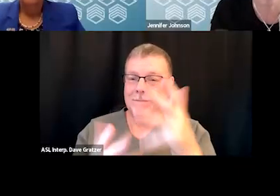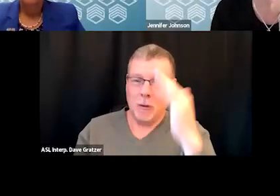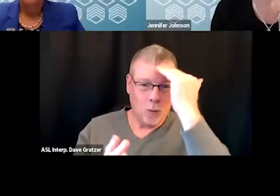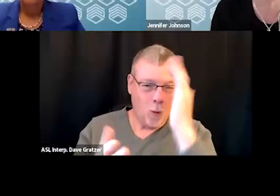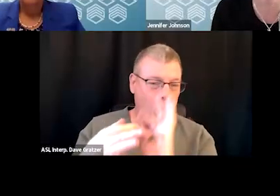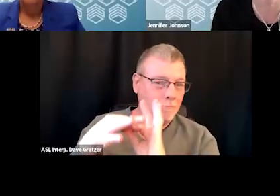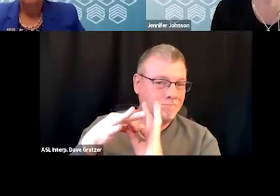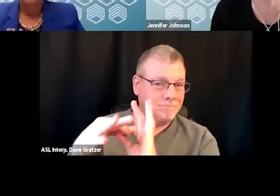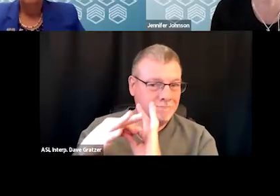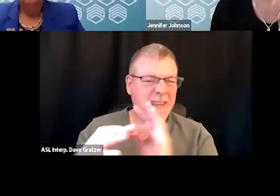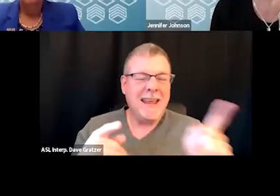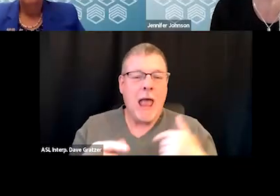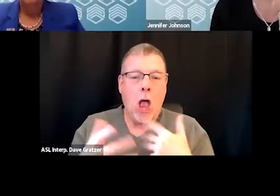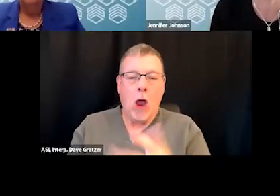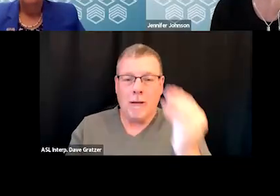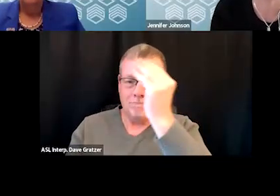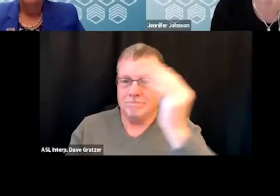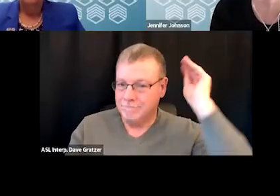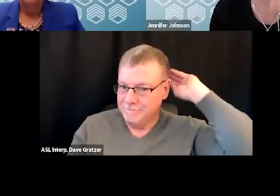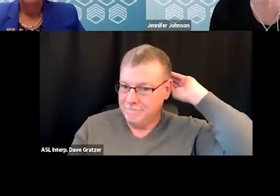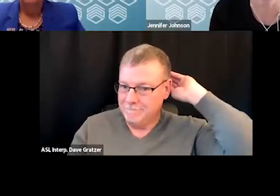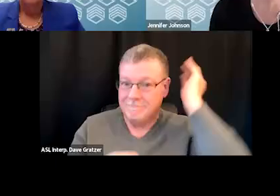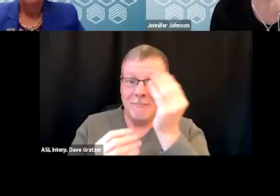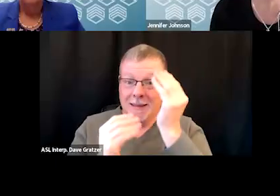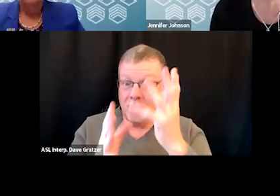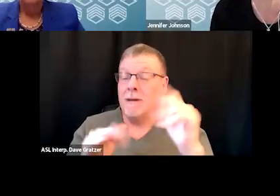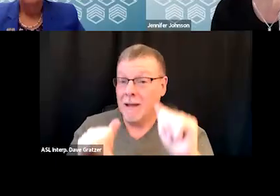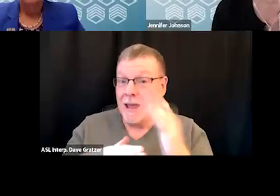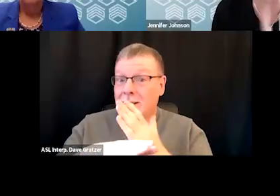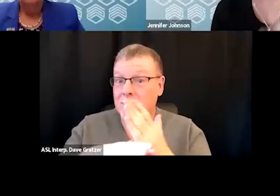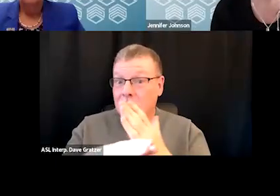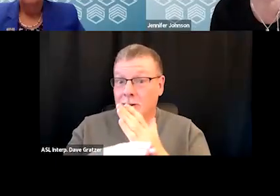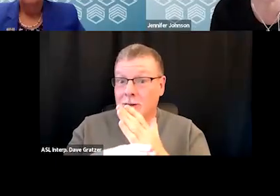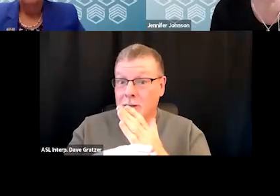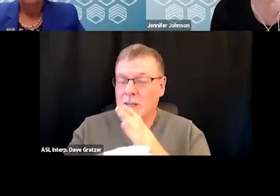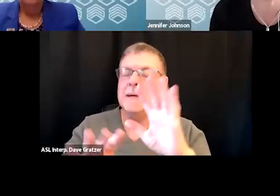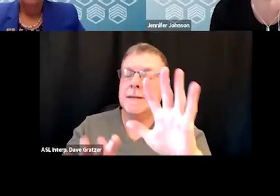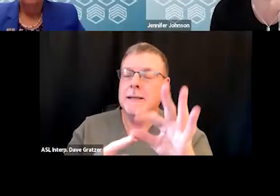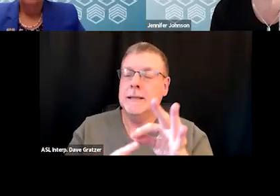They have information that can be shared in certain situations.